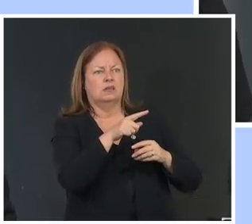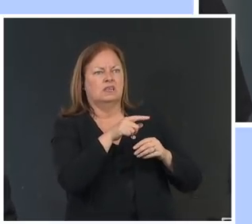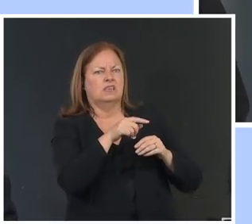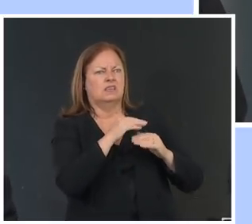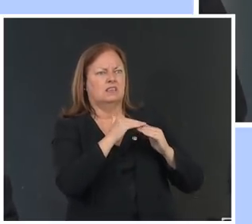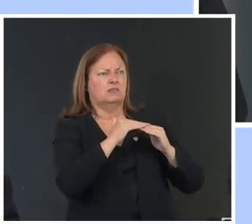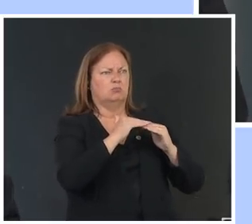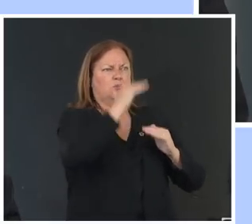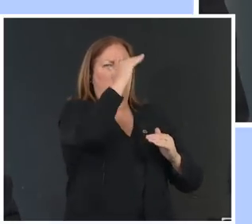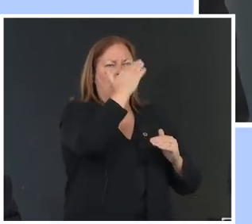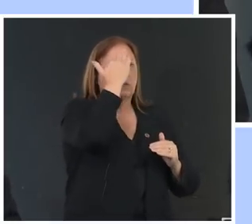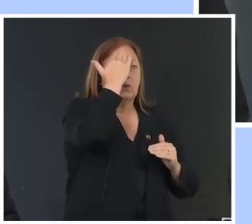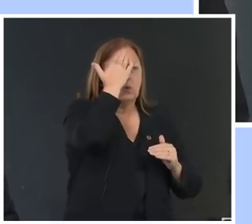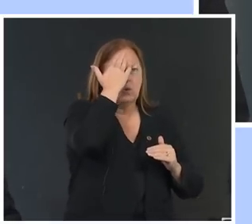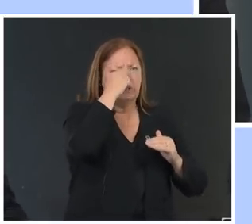I'm sure many of you struggled to